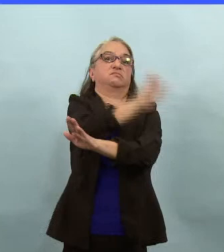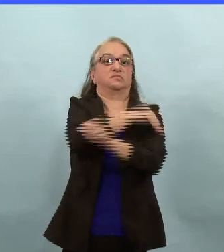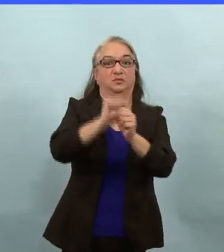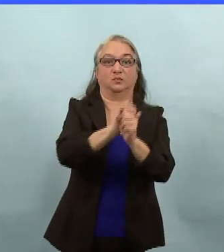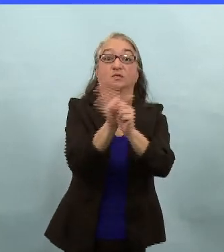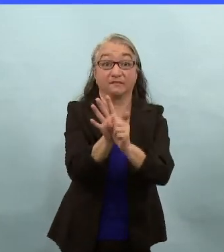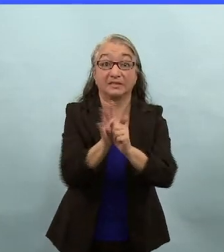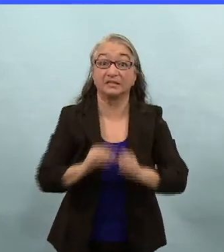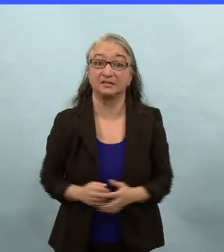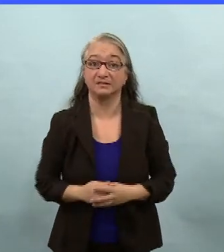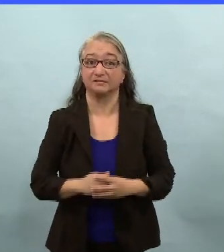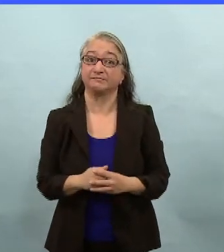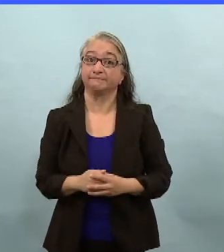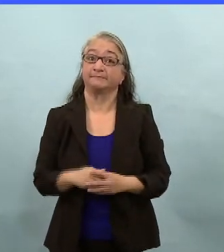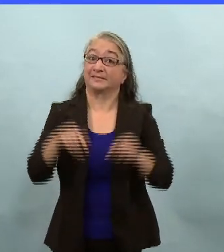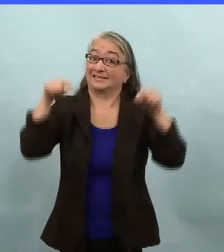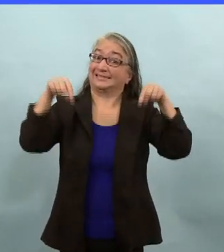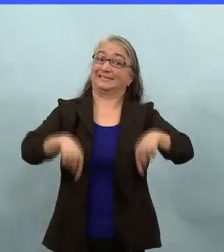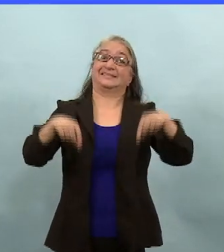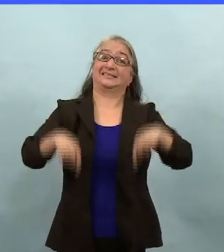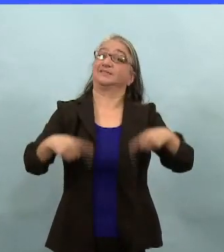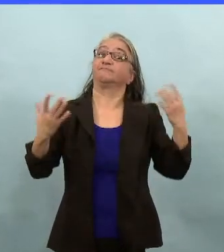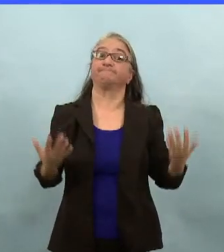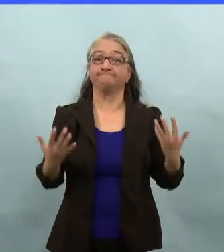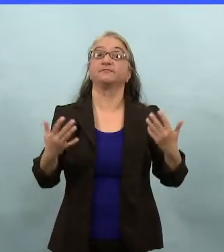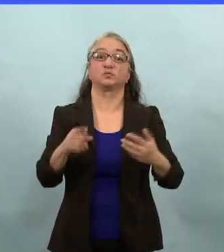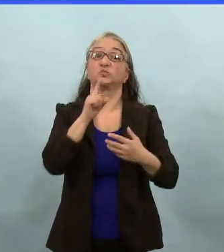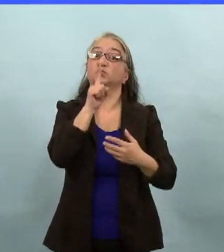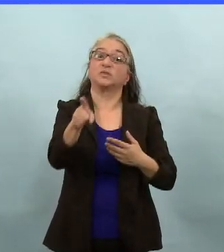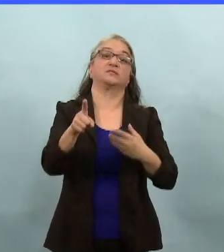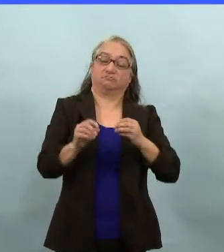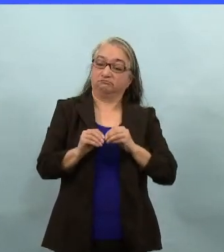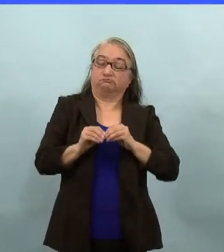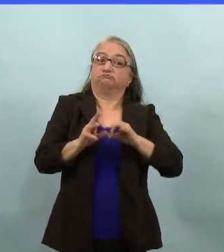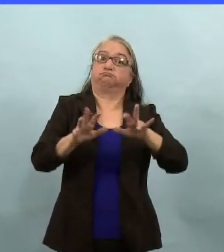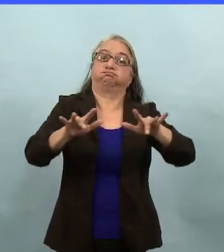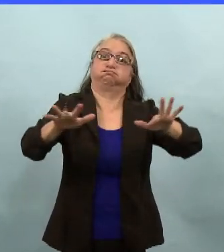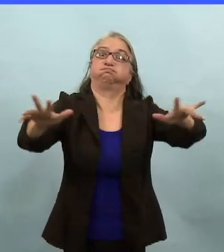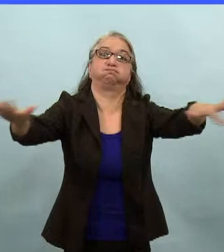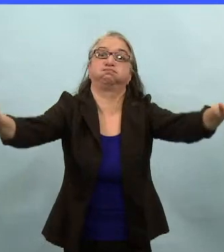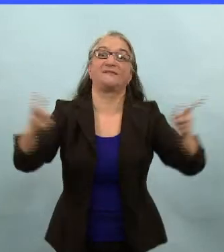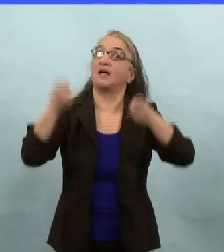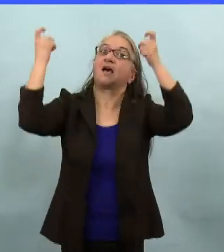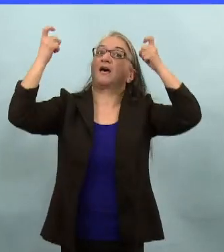this is such a short incubation period it is much more infectious we won't be able to contain this